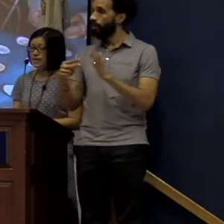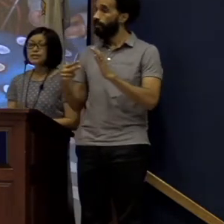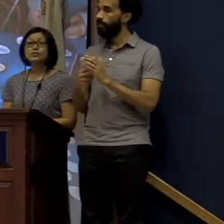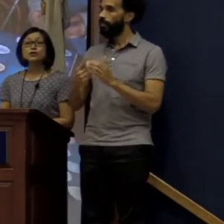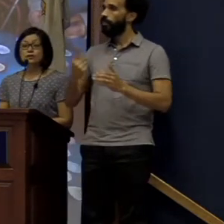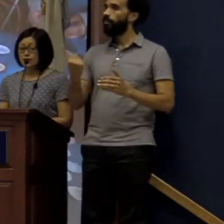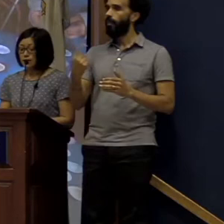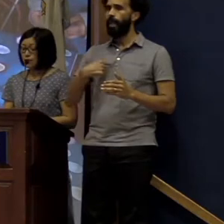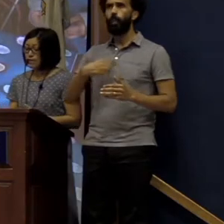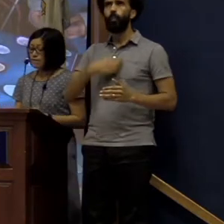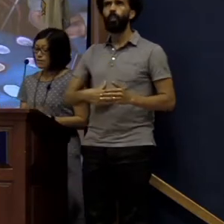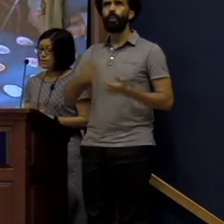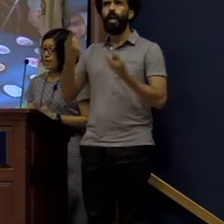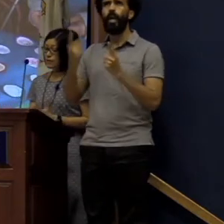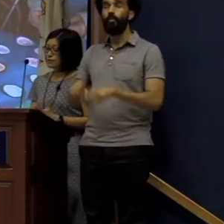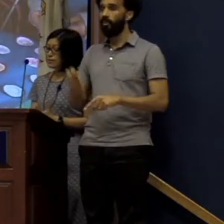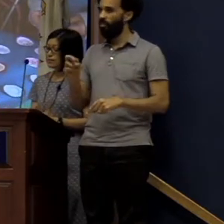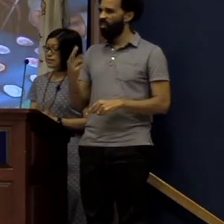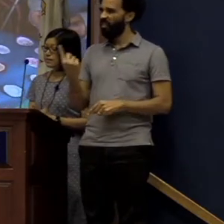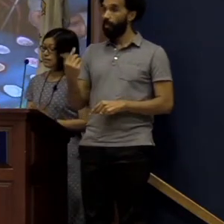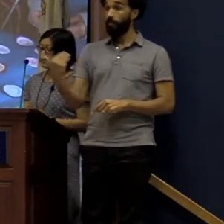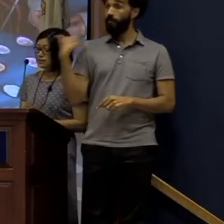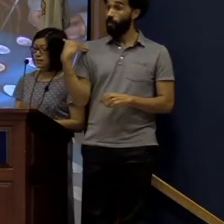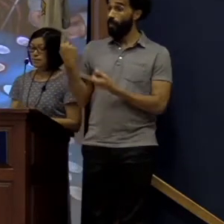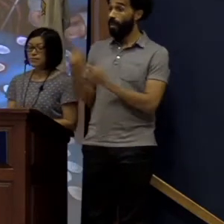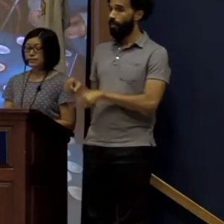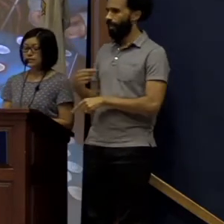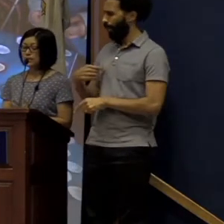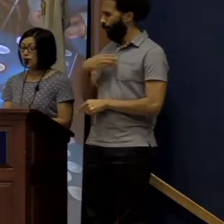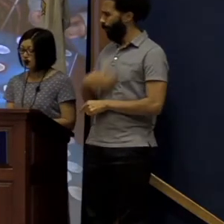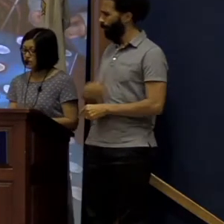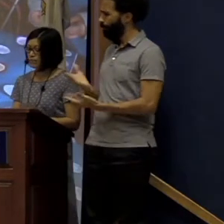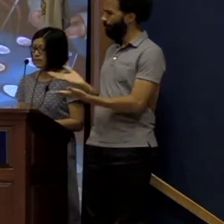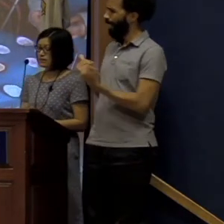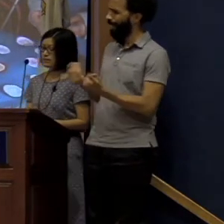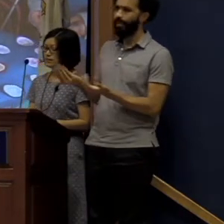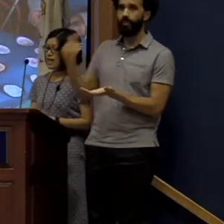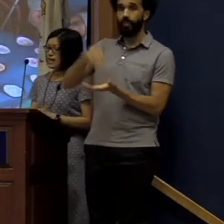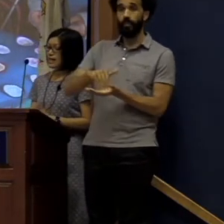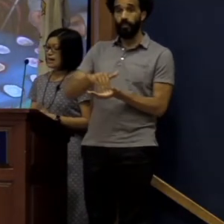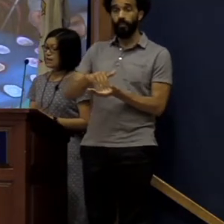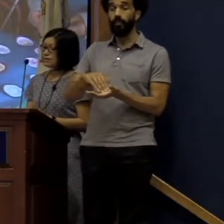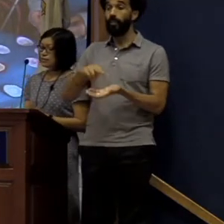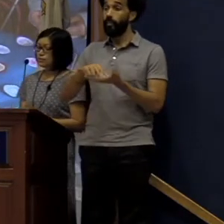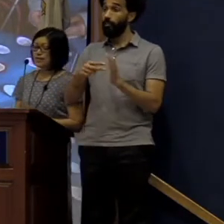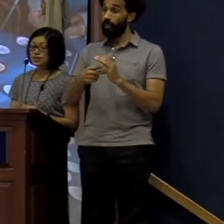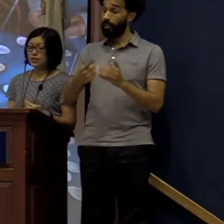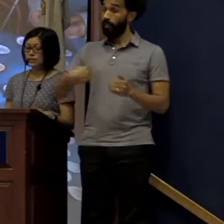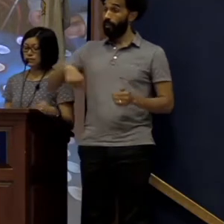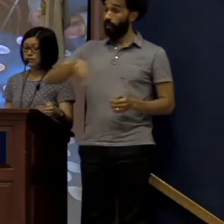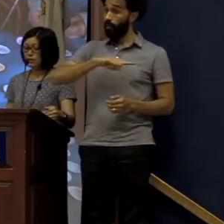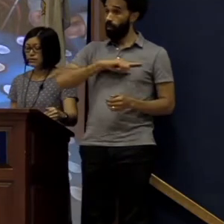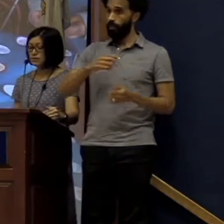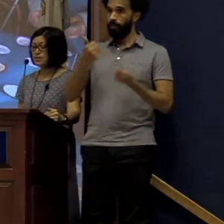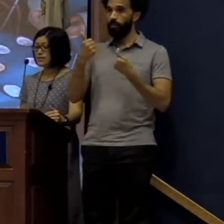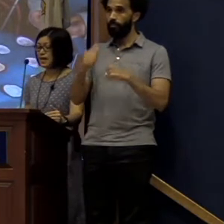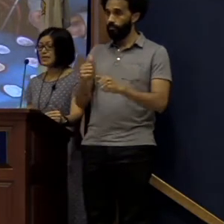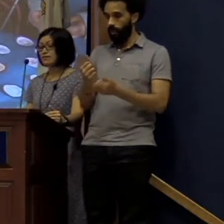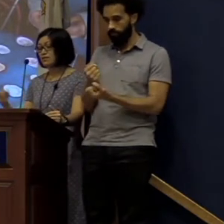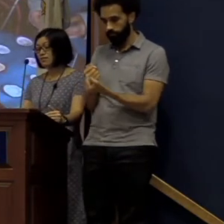Short we view equitable here as supporting and promoting the knowledge and practices that enable use agentic response the desires of the not-yet